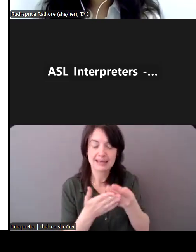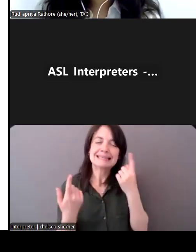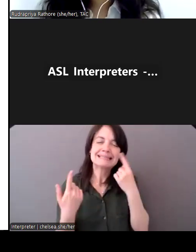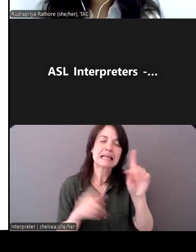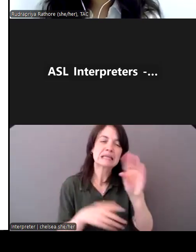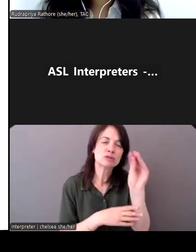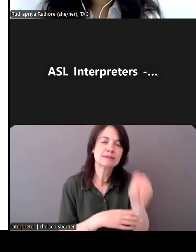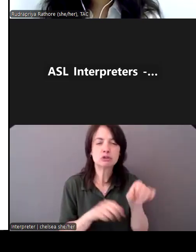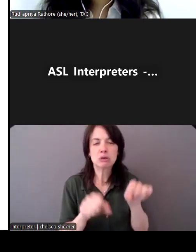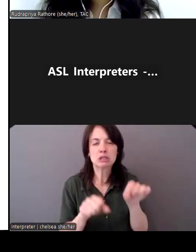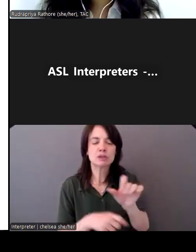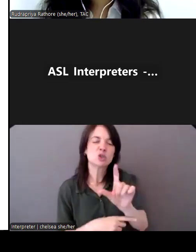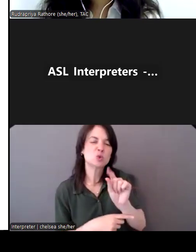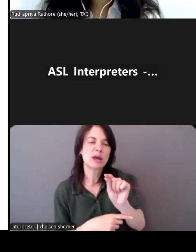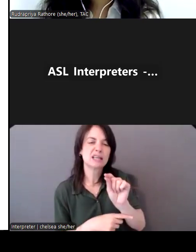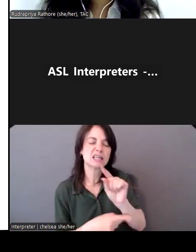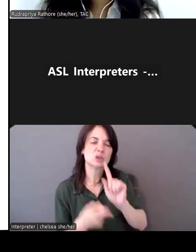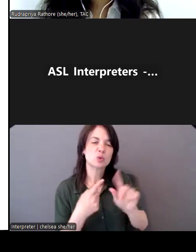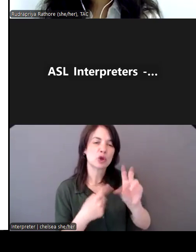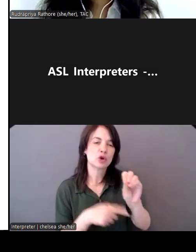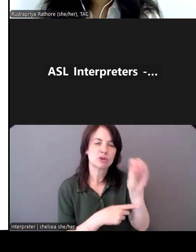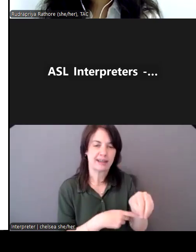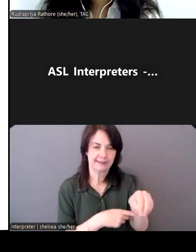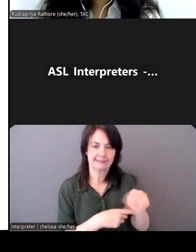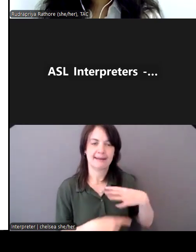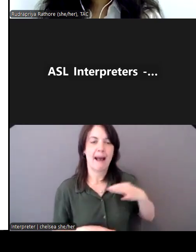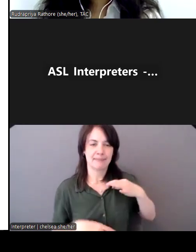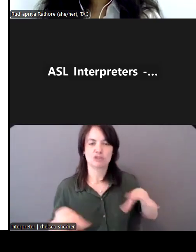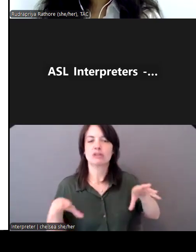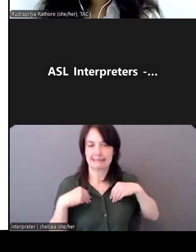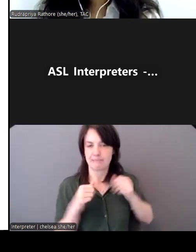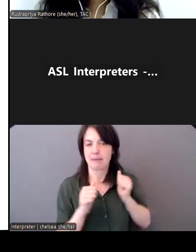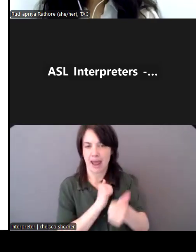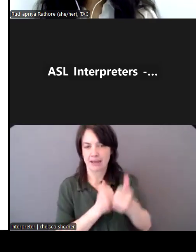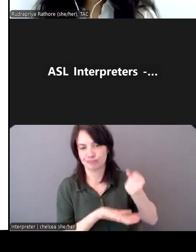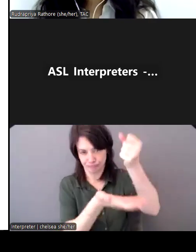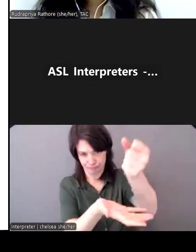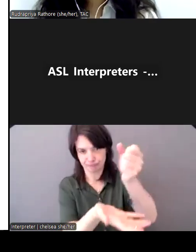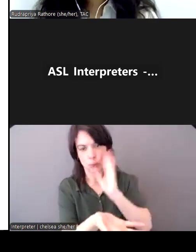um 20 to 30% of the applications um the recommendations that the panel